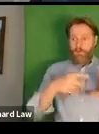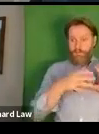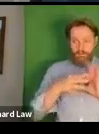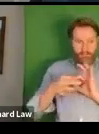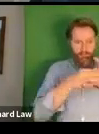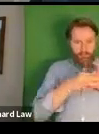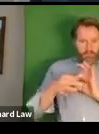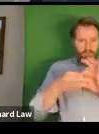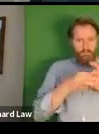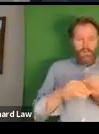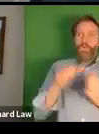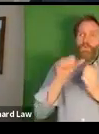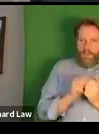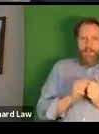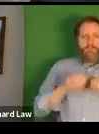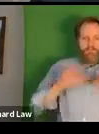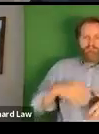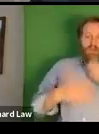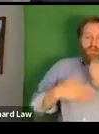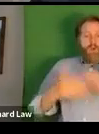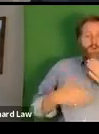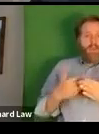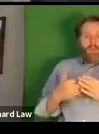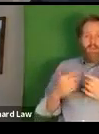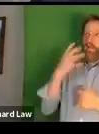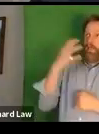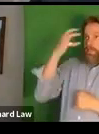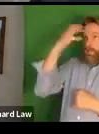and if they're going to treat us in the way that they're threatening to treat us